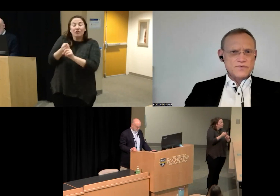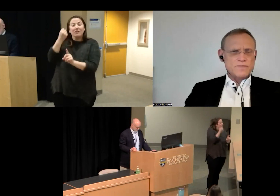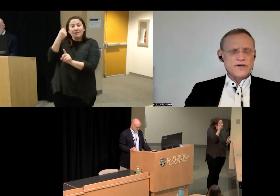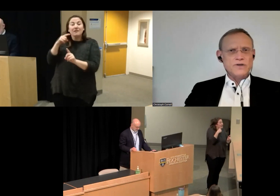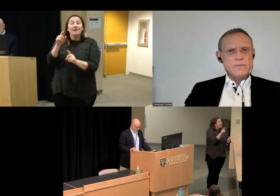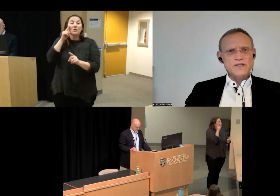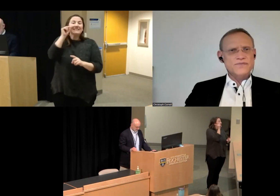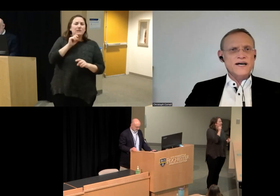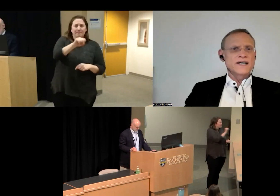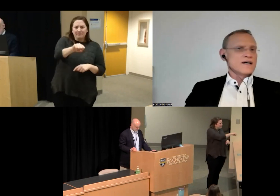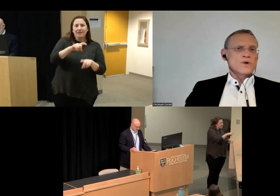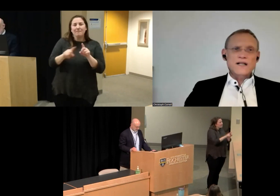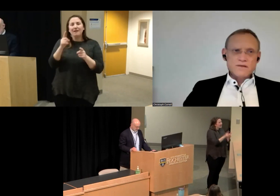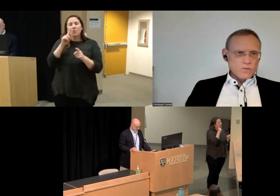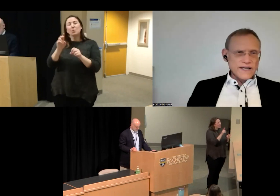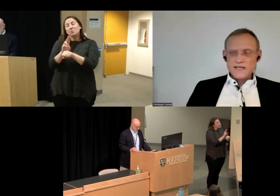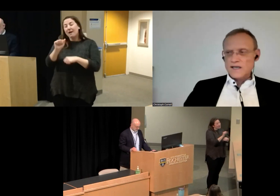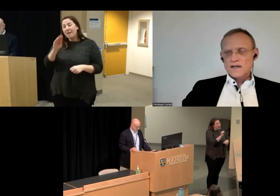prosperity on Abilify? Well weight gain